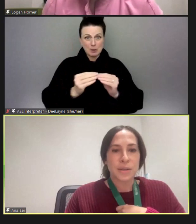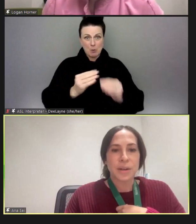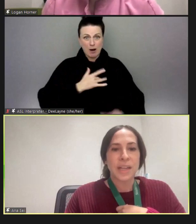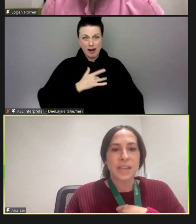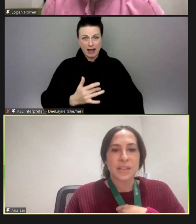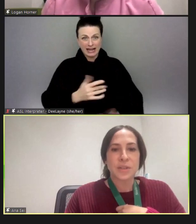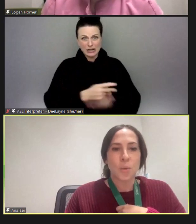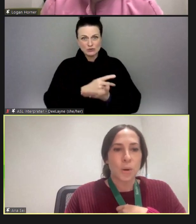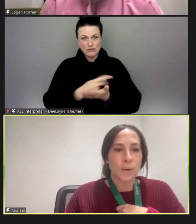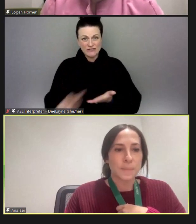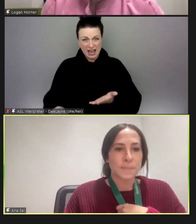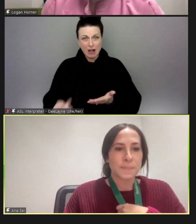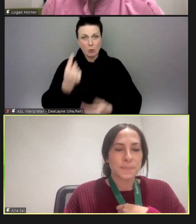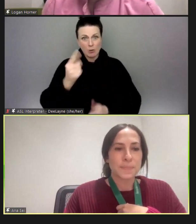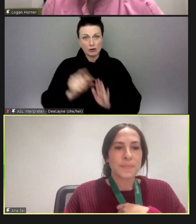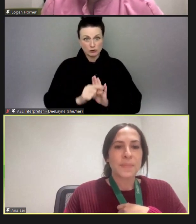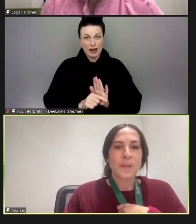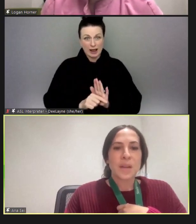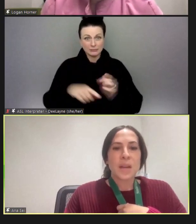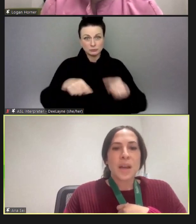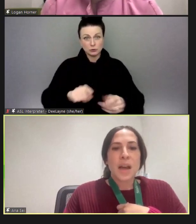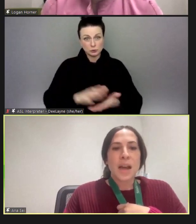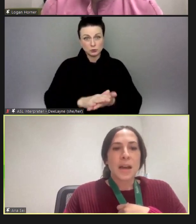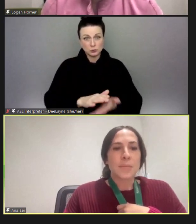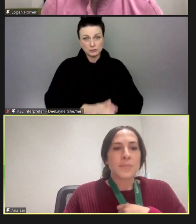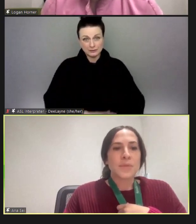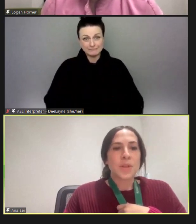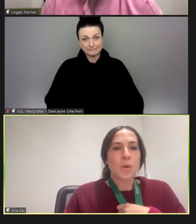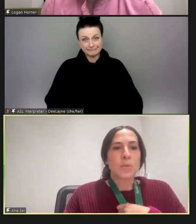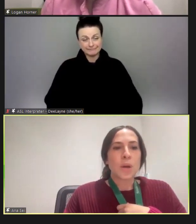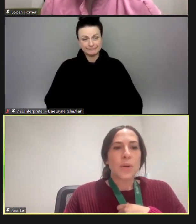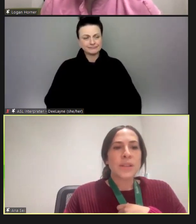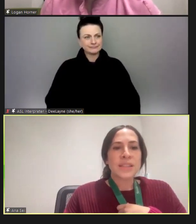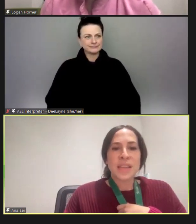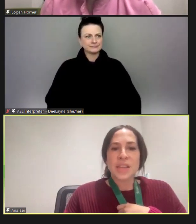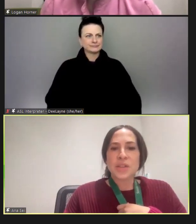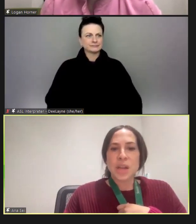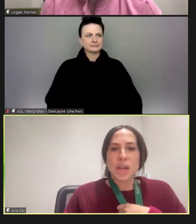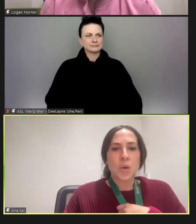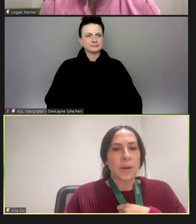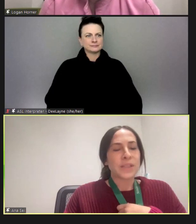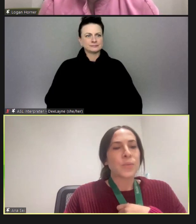grade in